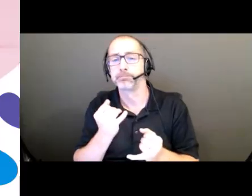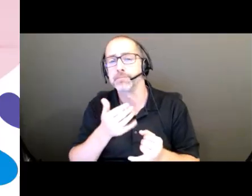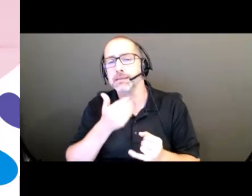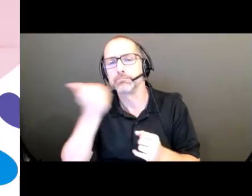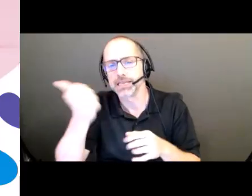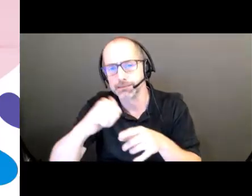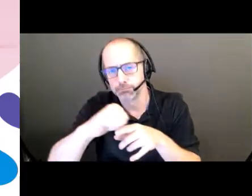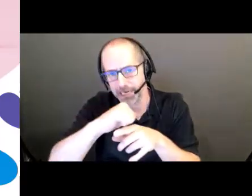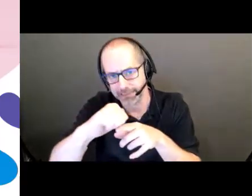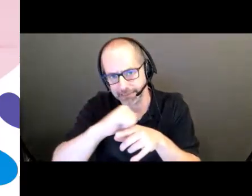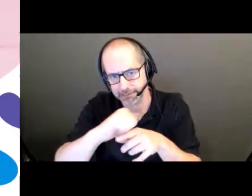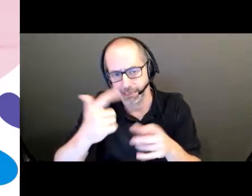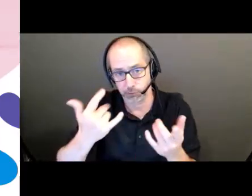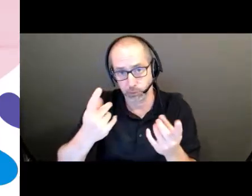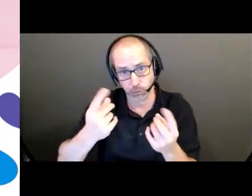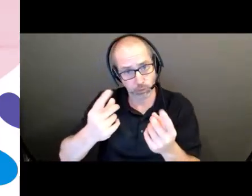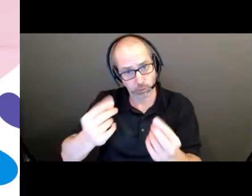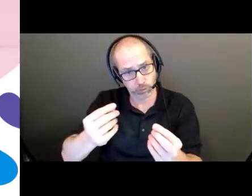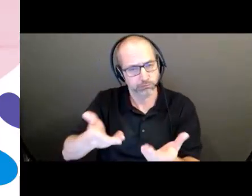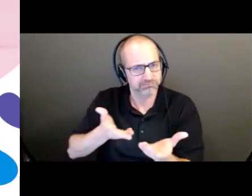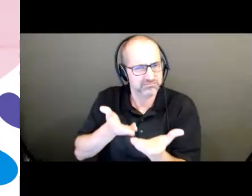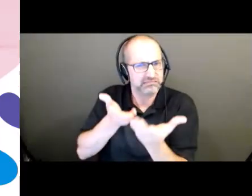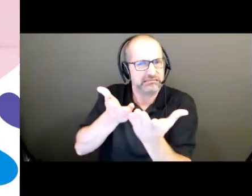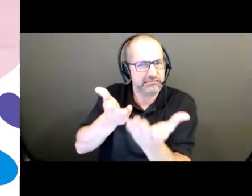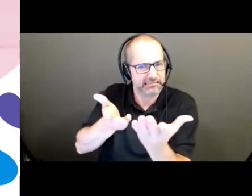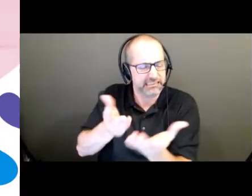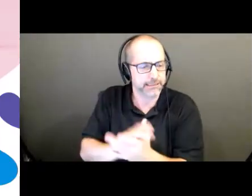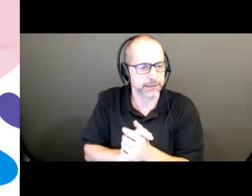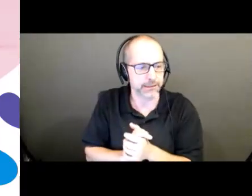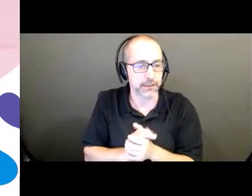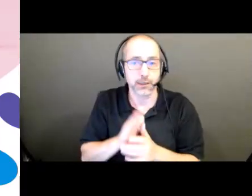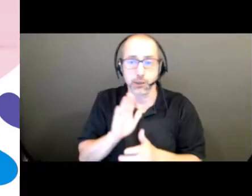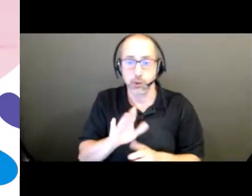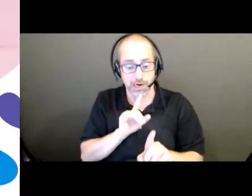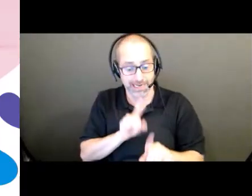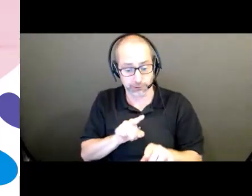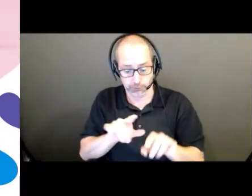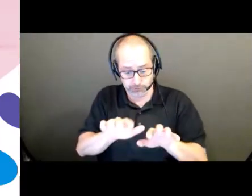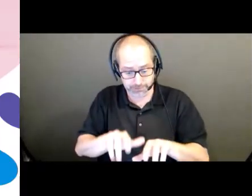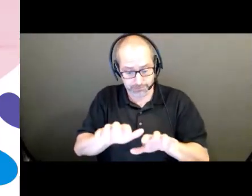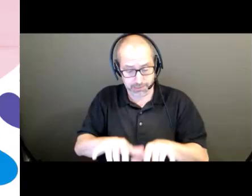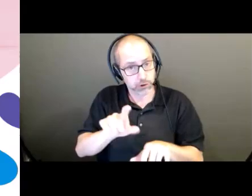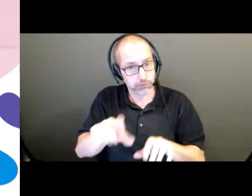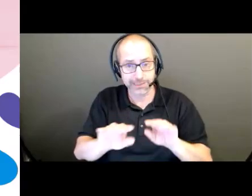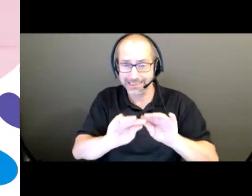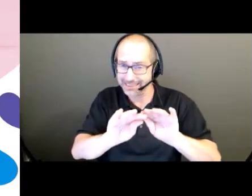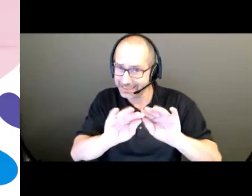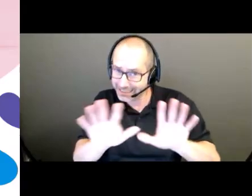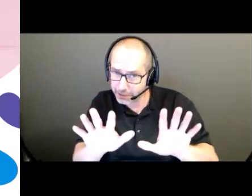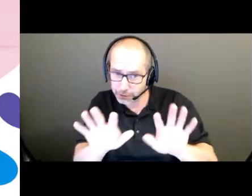So your answers should really be clear, complete, and concise.